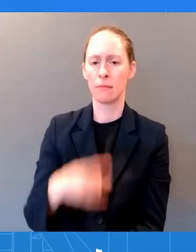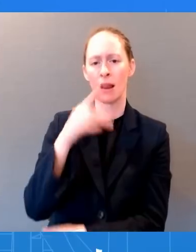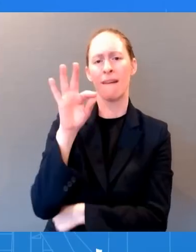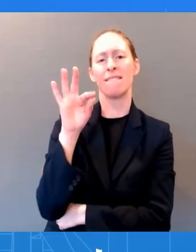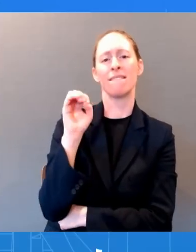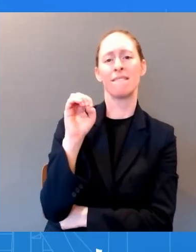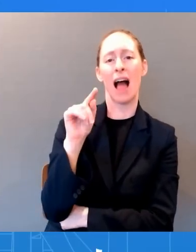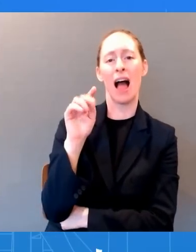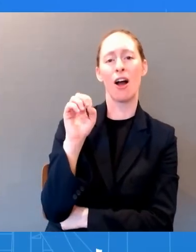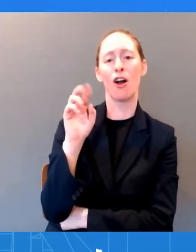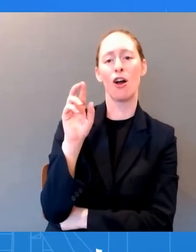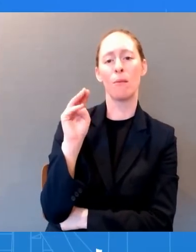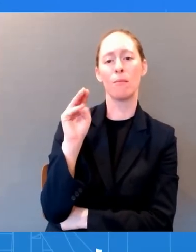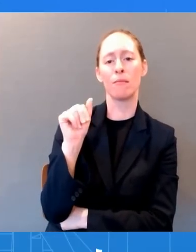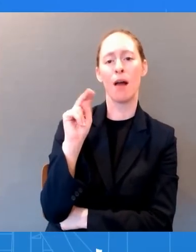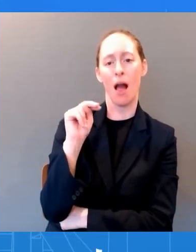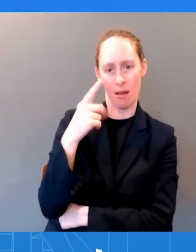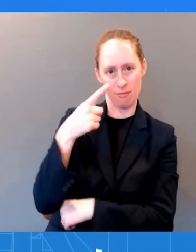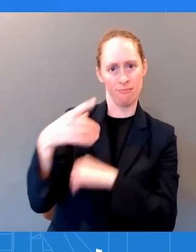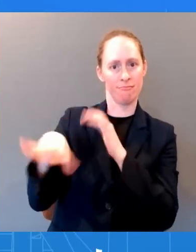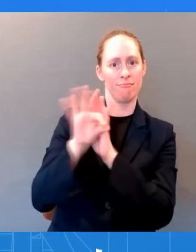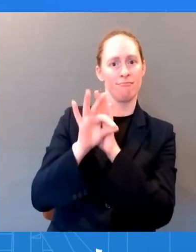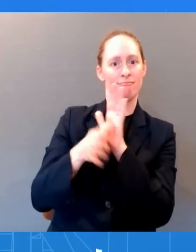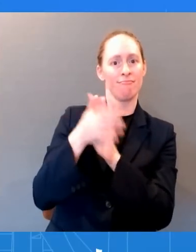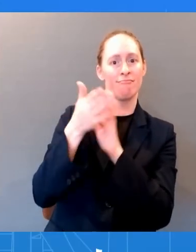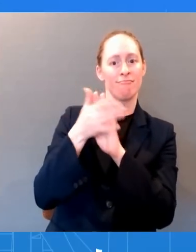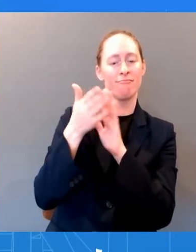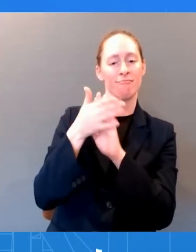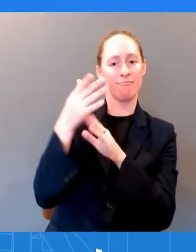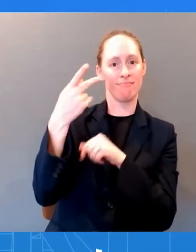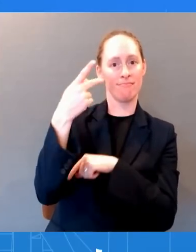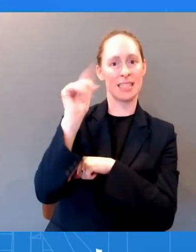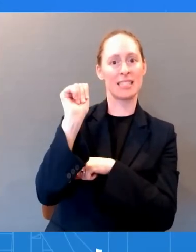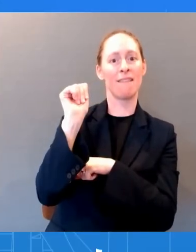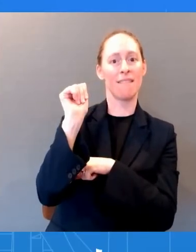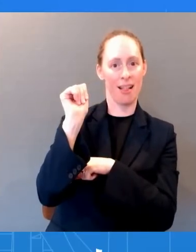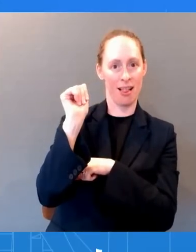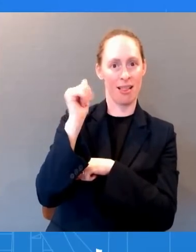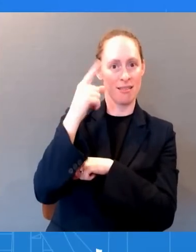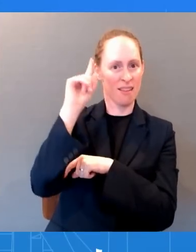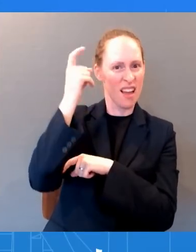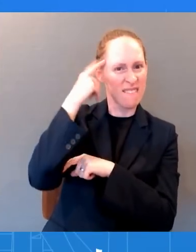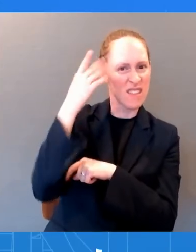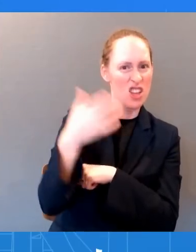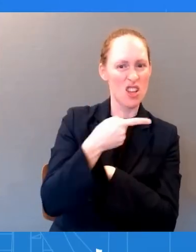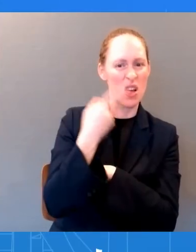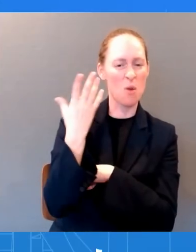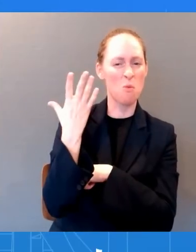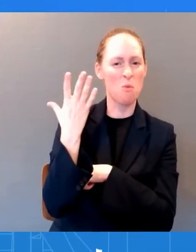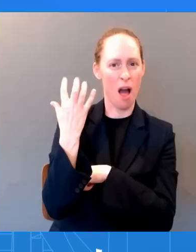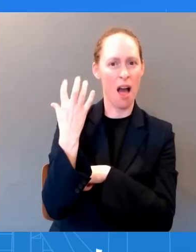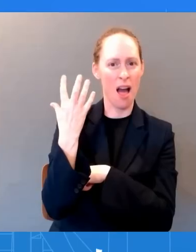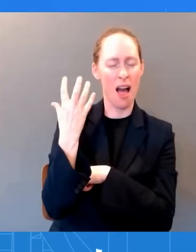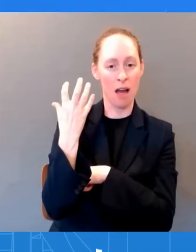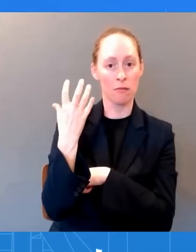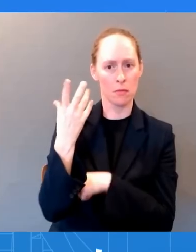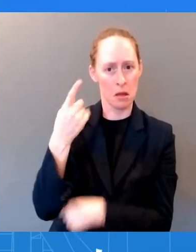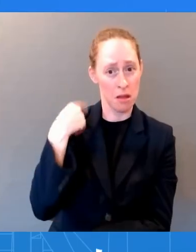Has he -- has their campaign given you a reason? Is the President disappointed that he won't be there for that event? Ms. Jean-Pierre: So I can't speak to --